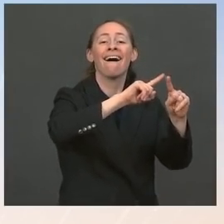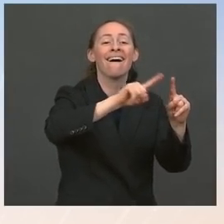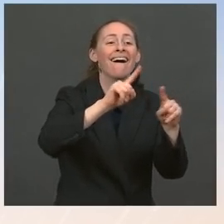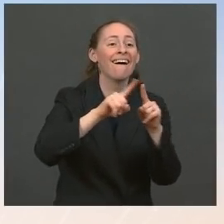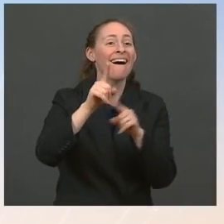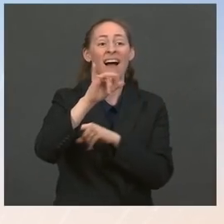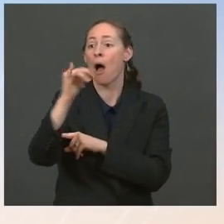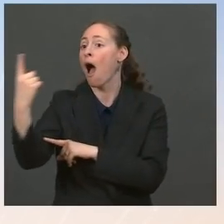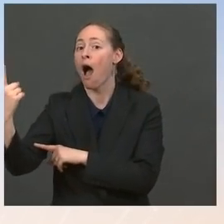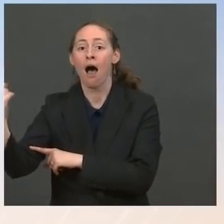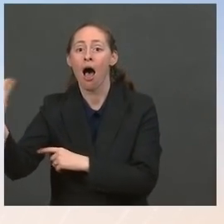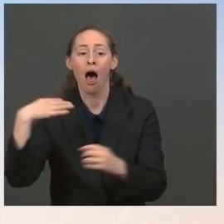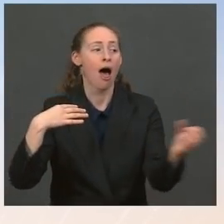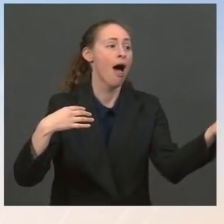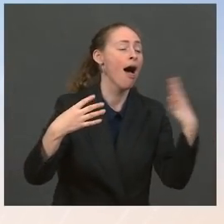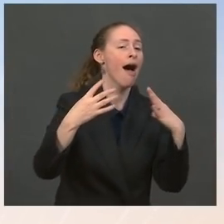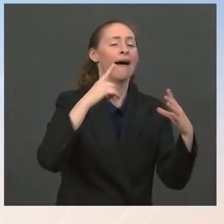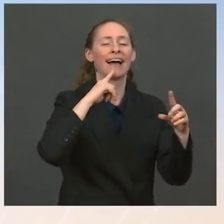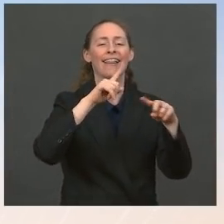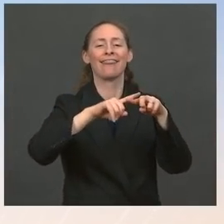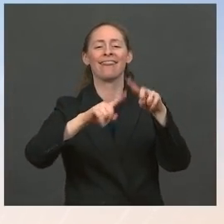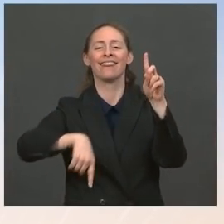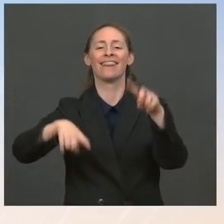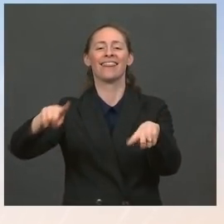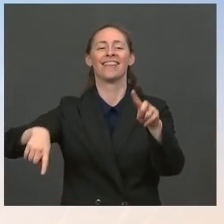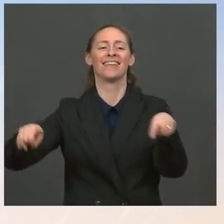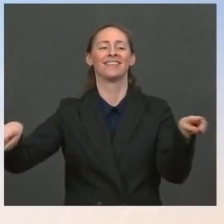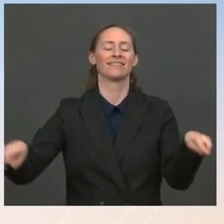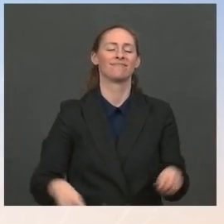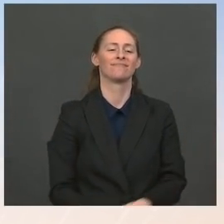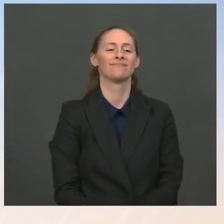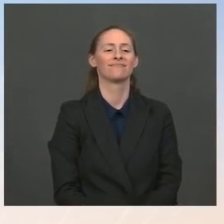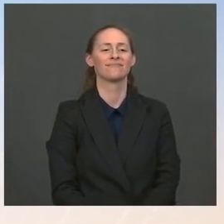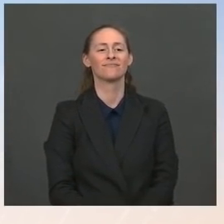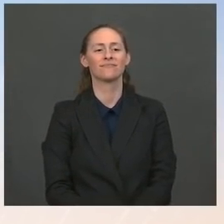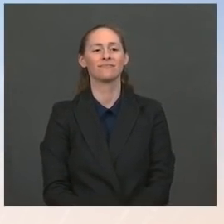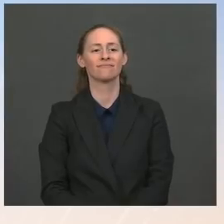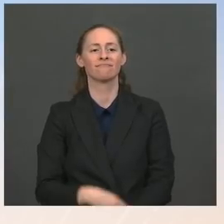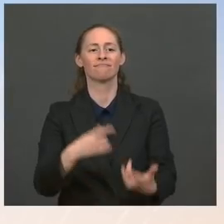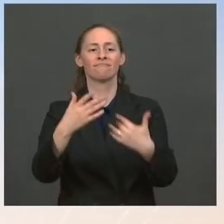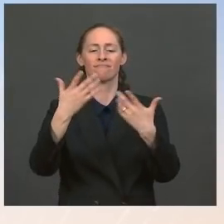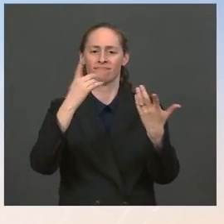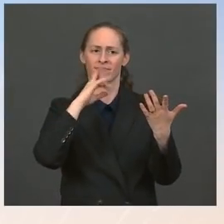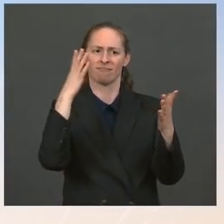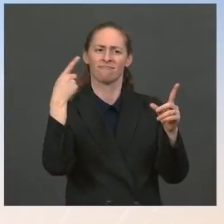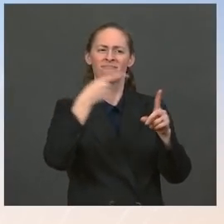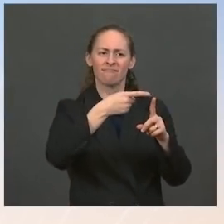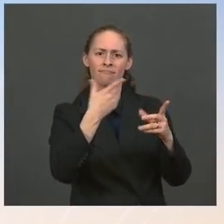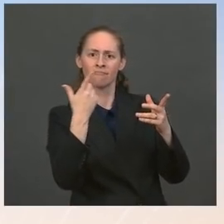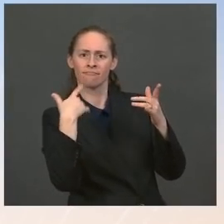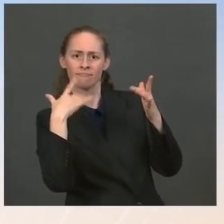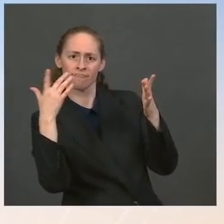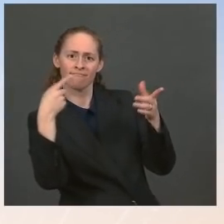that are out there, has showed us the components of the Bipartisan Infrastructure Deal and the Build Back Better framework are very popular.